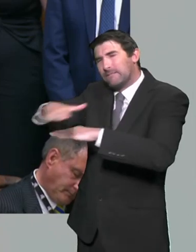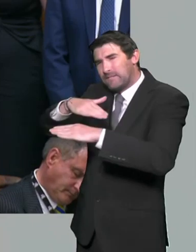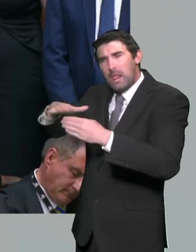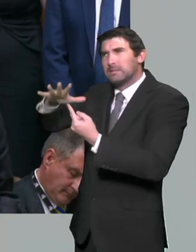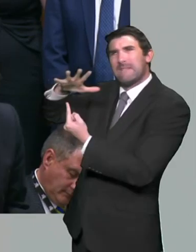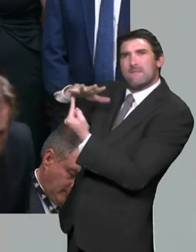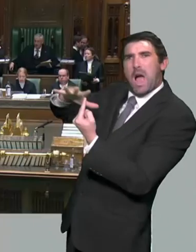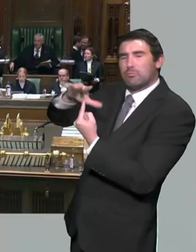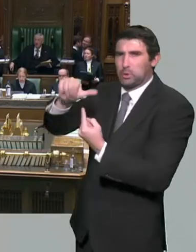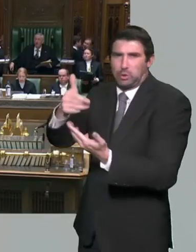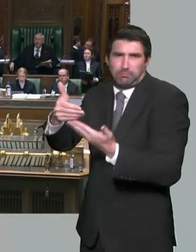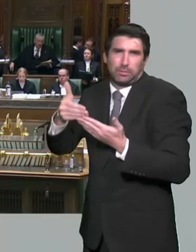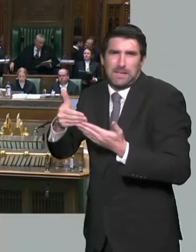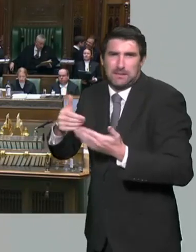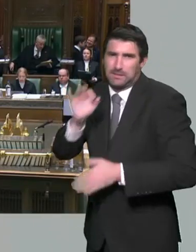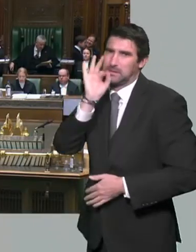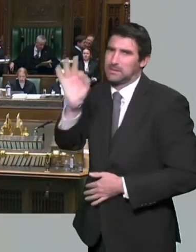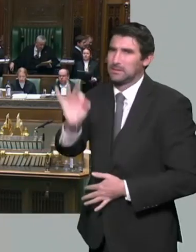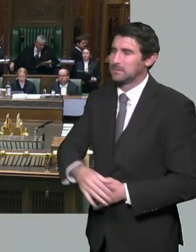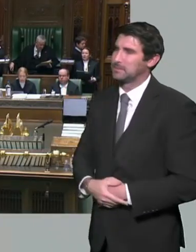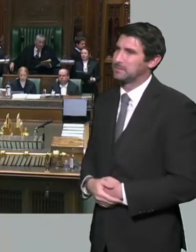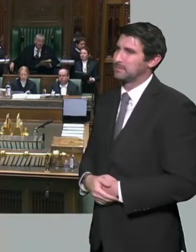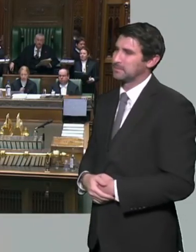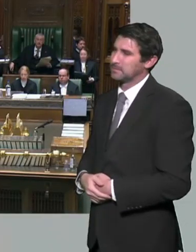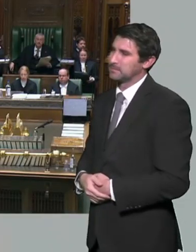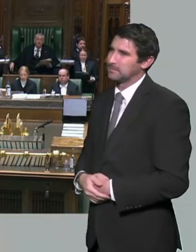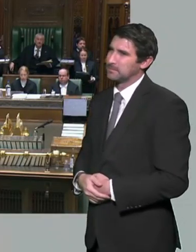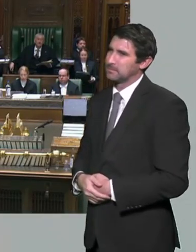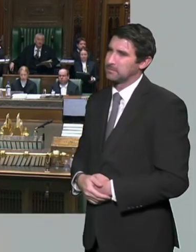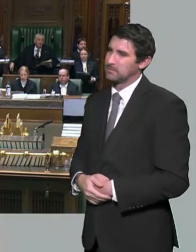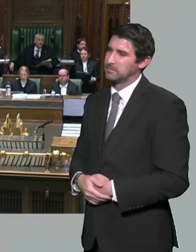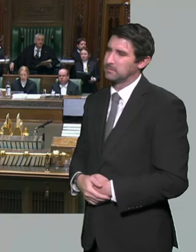and our services? The Prime Minister My hon. Friend is completely right.